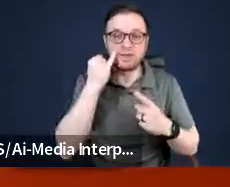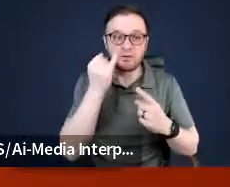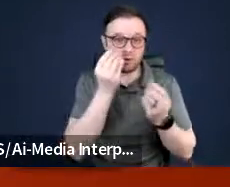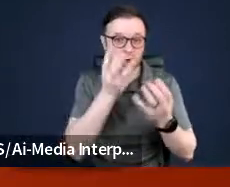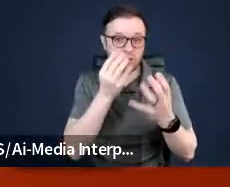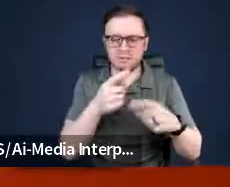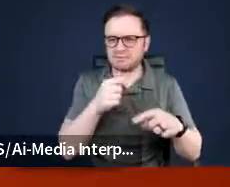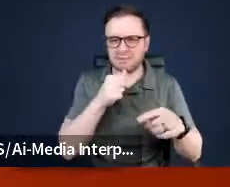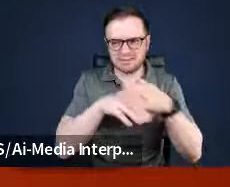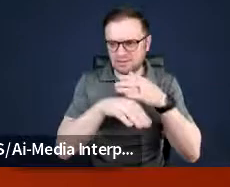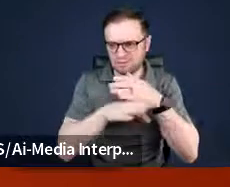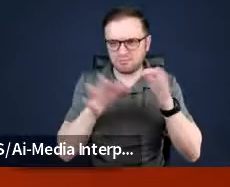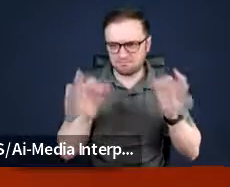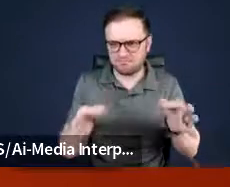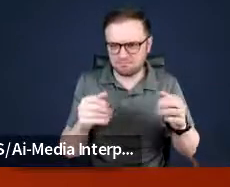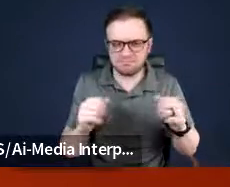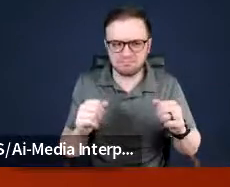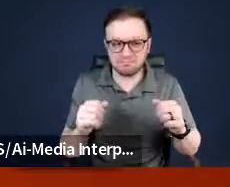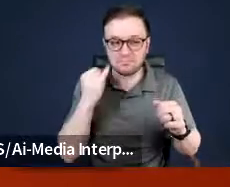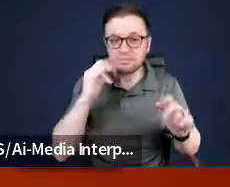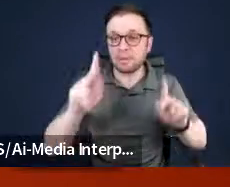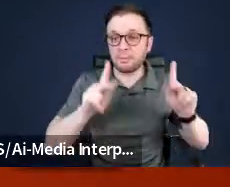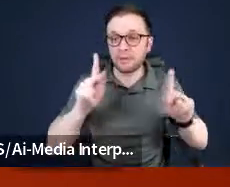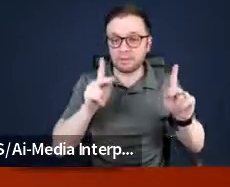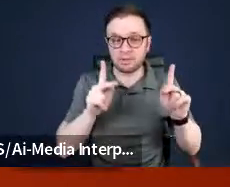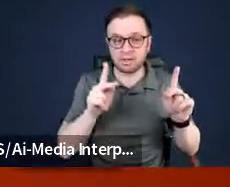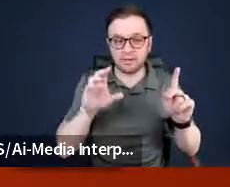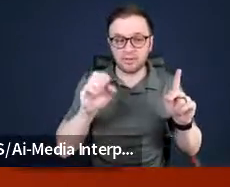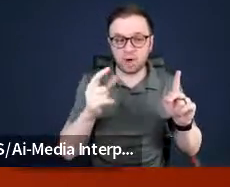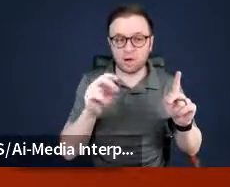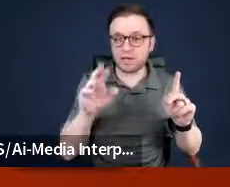accessing digital content especially if the digital content is not accessible for sure.